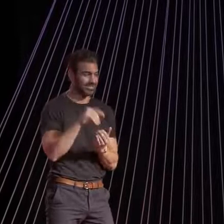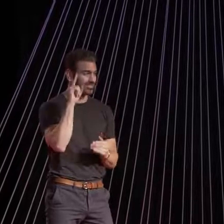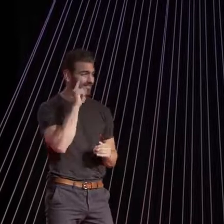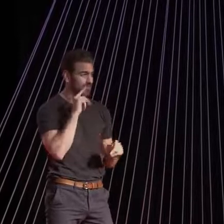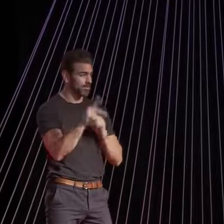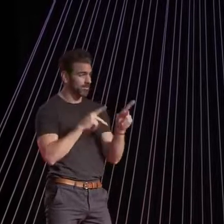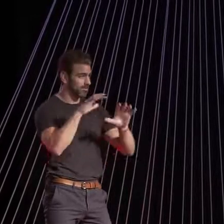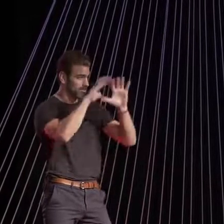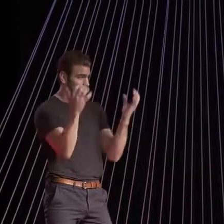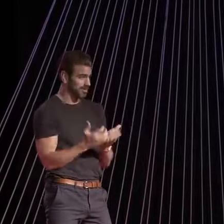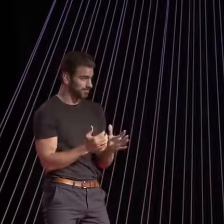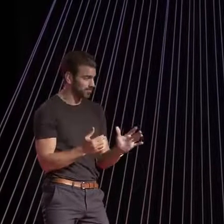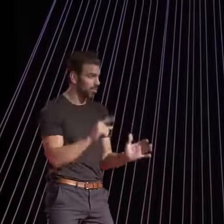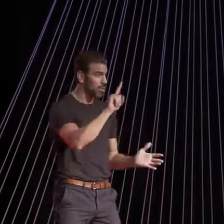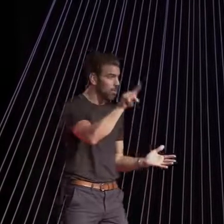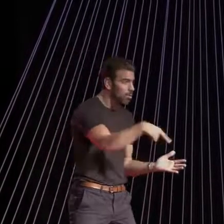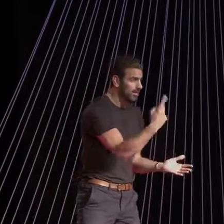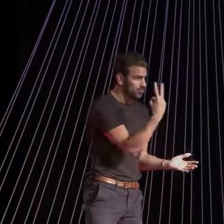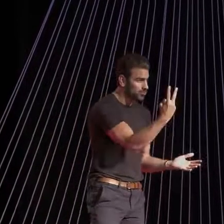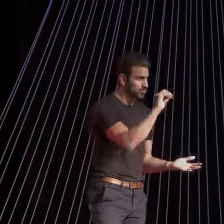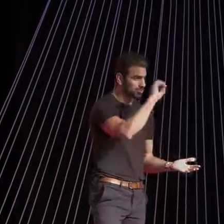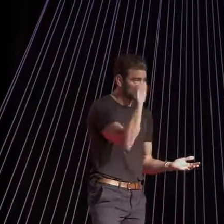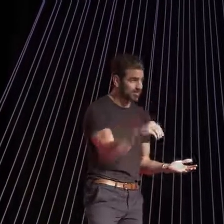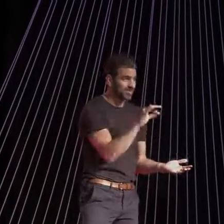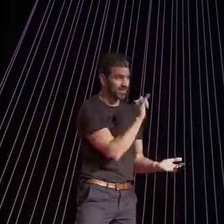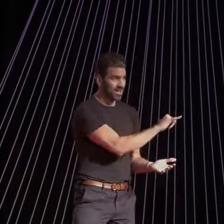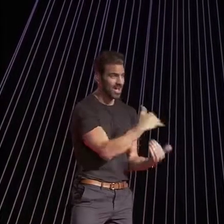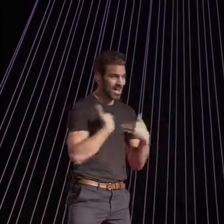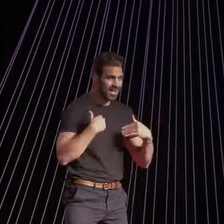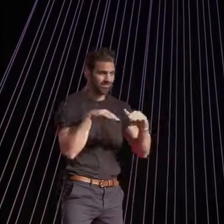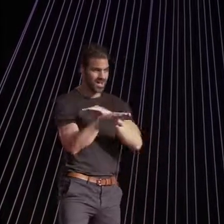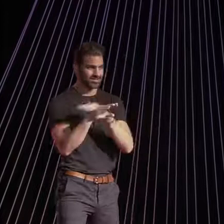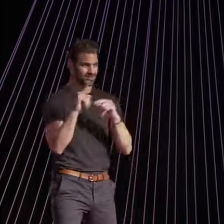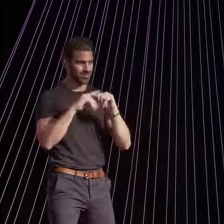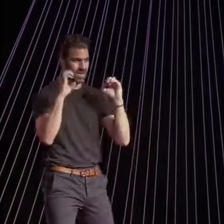found shocked me there are currently more than 70 million deaf people in the world with only